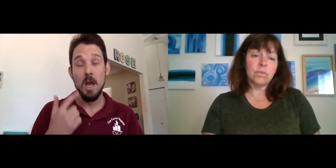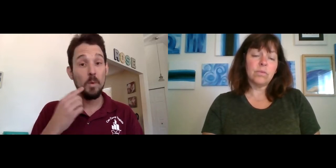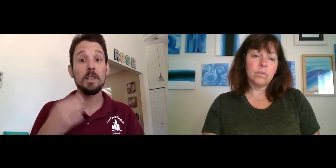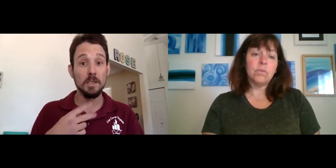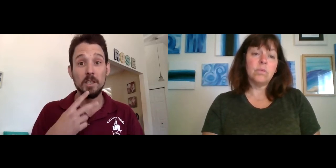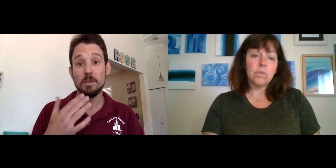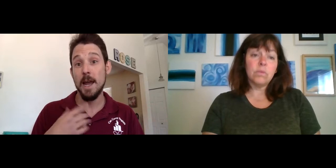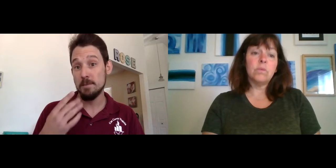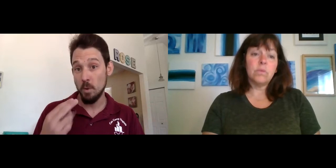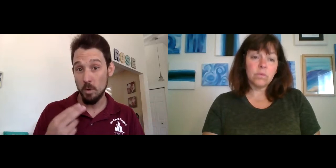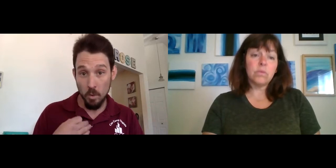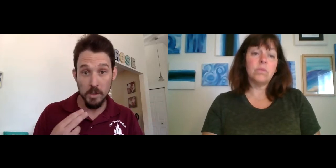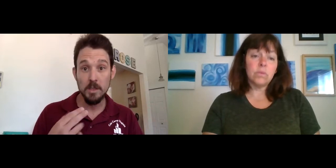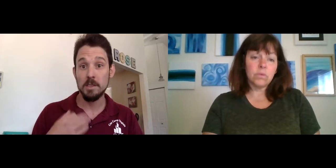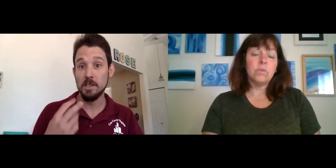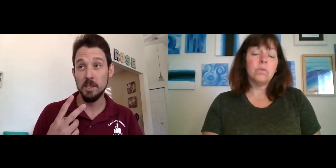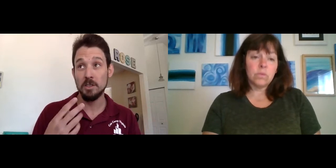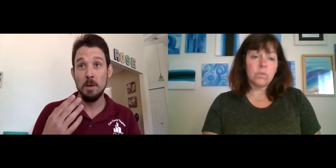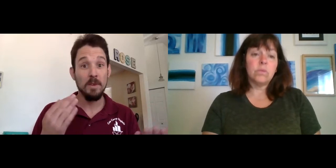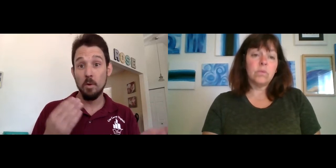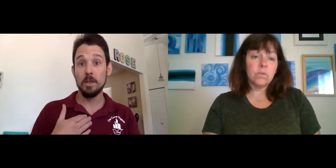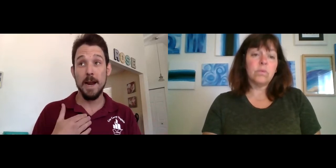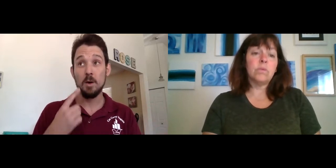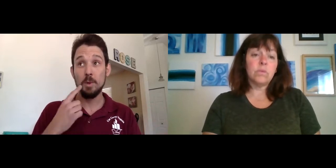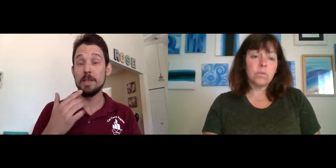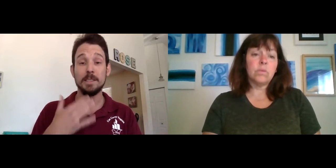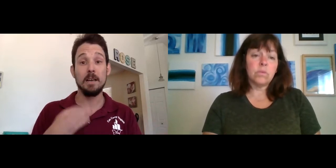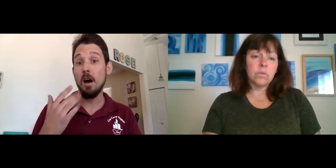and we're continuing to add more courses and such. But for now, people can take an online